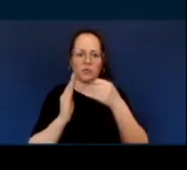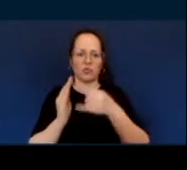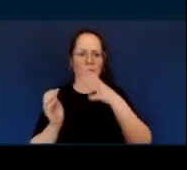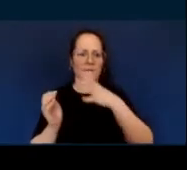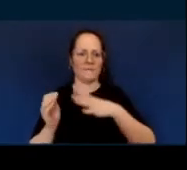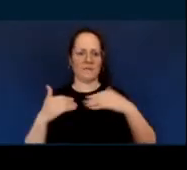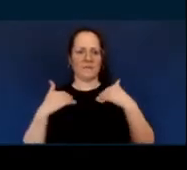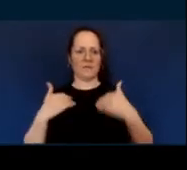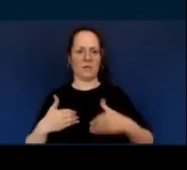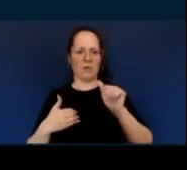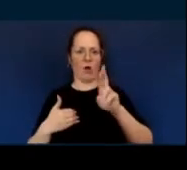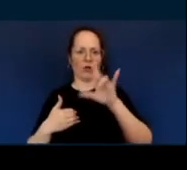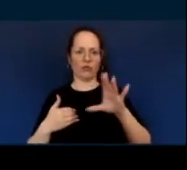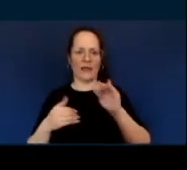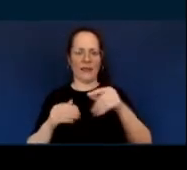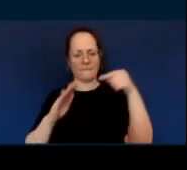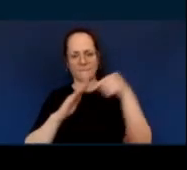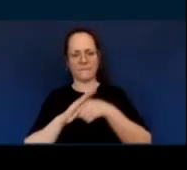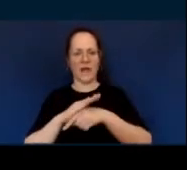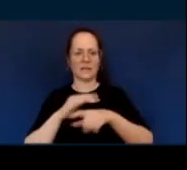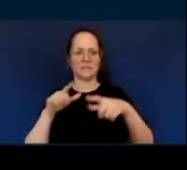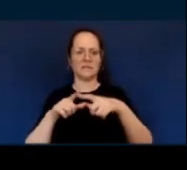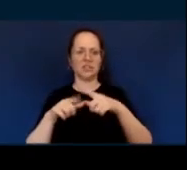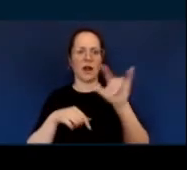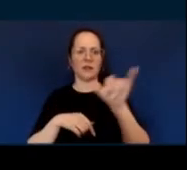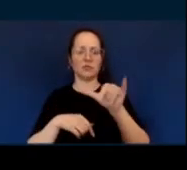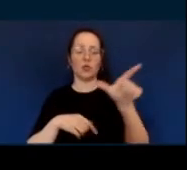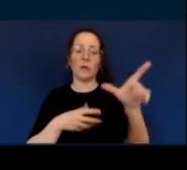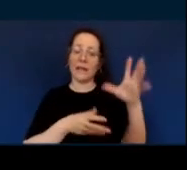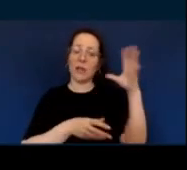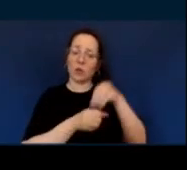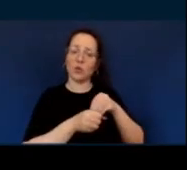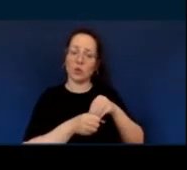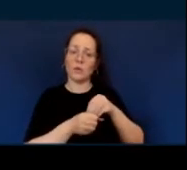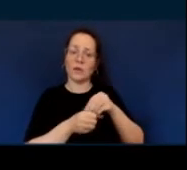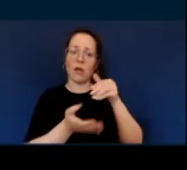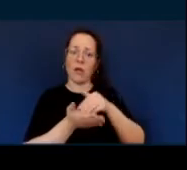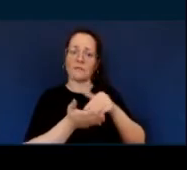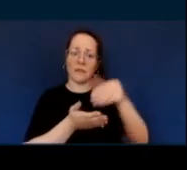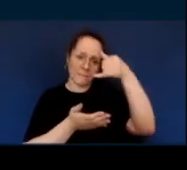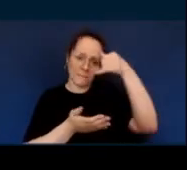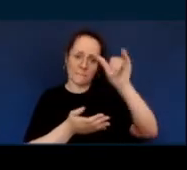HE OCCASIONALLY WOULD ORBTIANYL BOVINE AND HUMAN PARTS HE IS THE